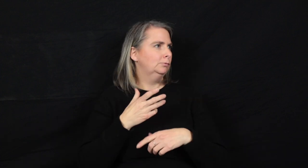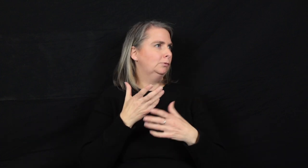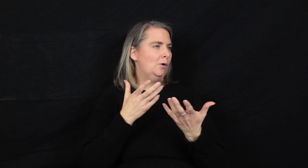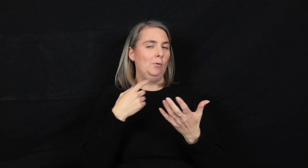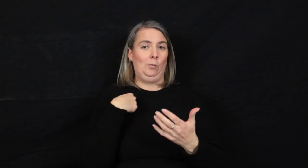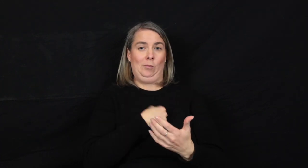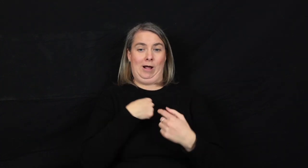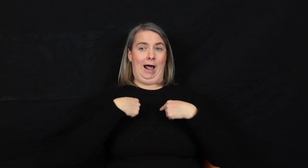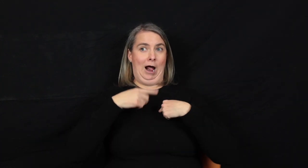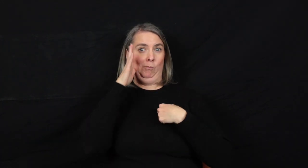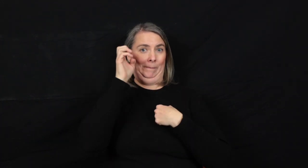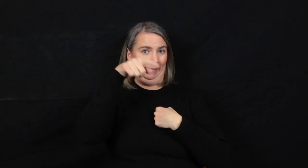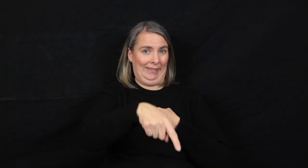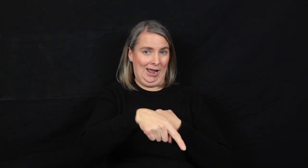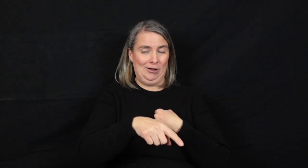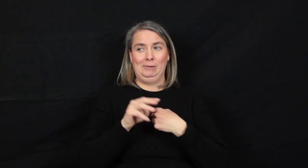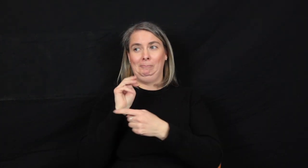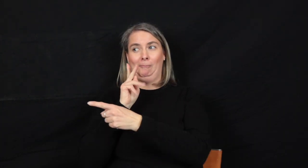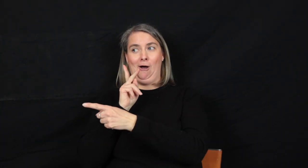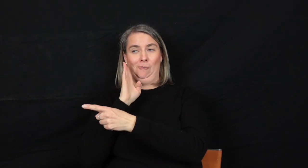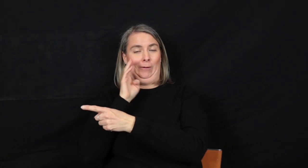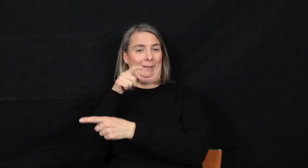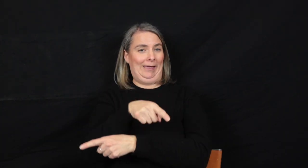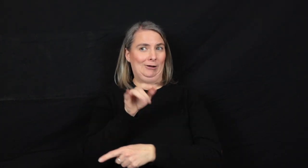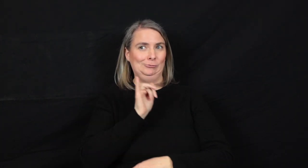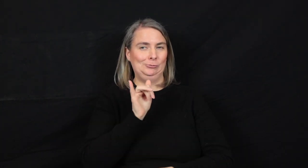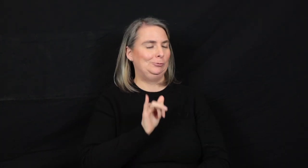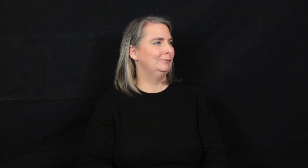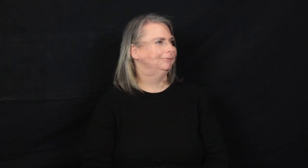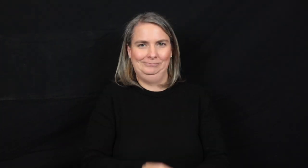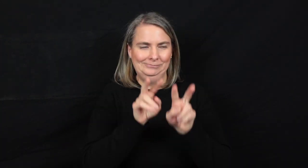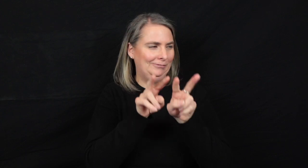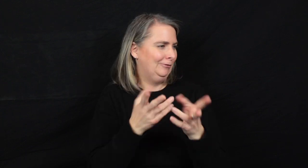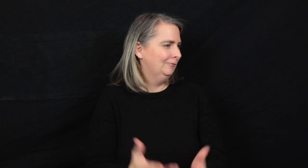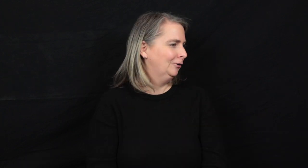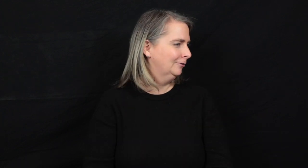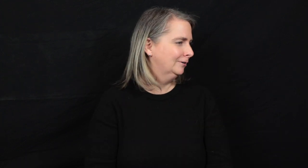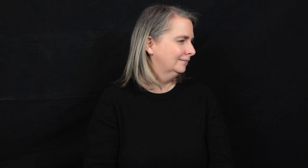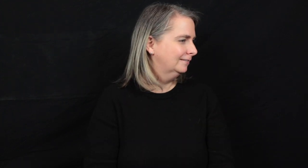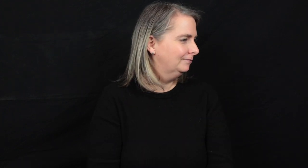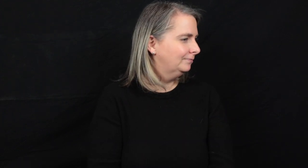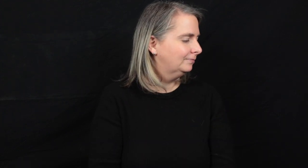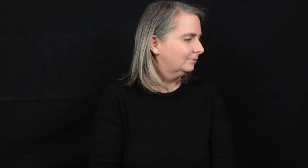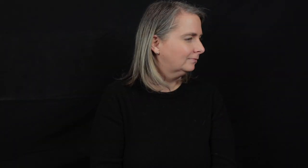this work. Both Mark and I will be there. We are looking forward to it.